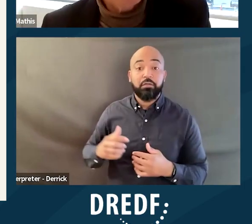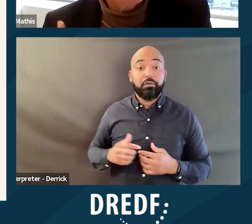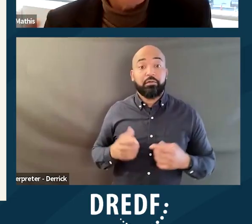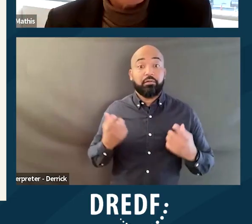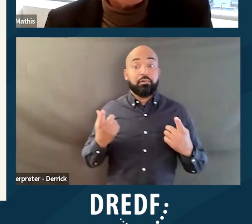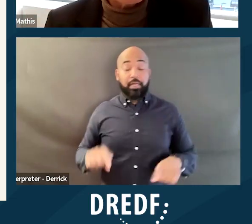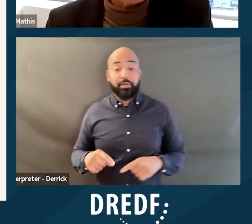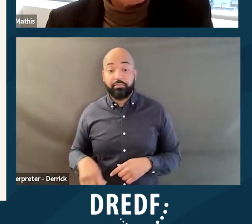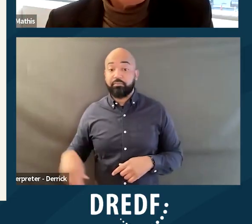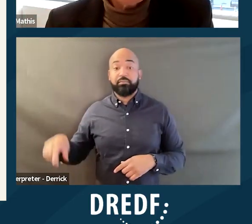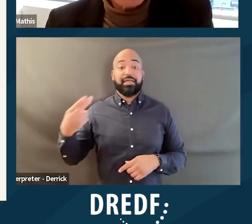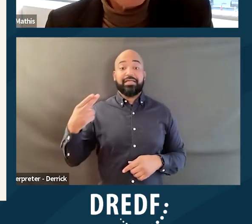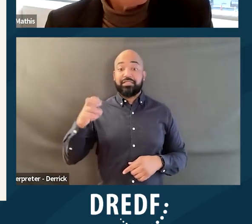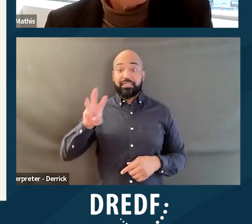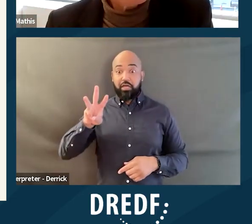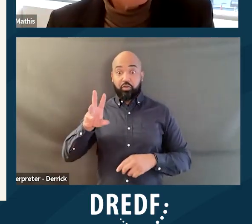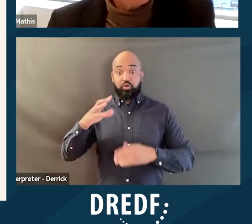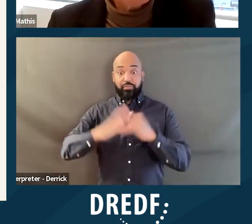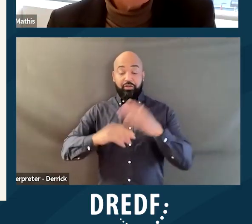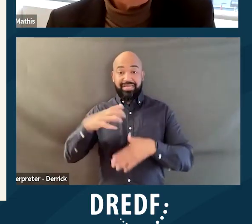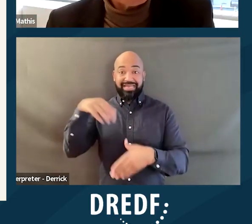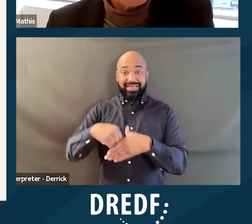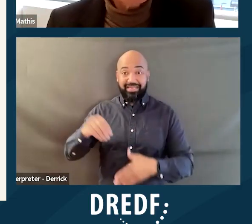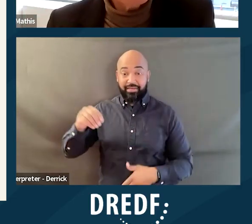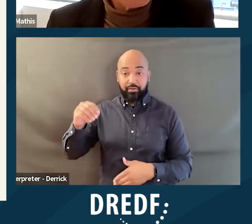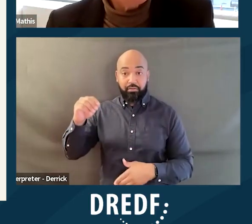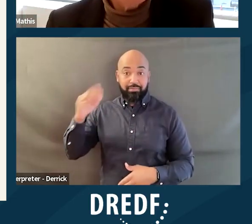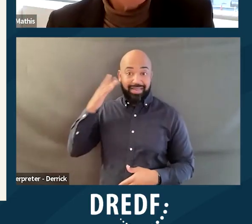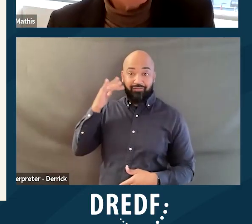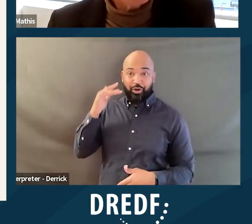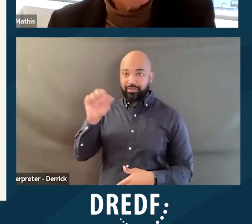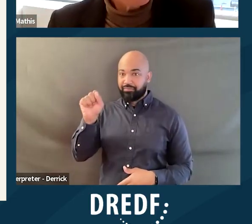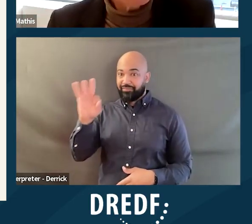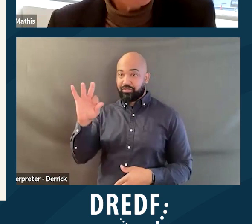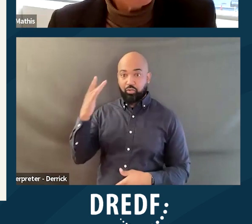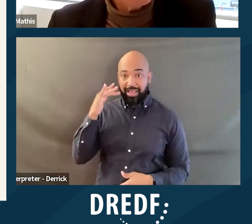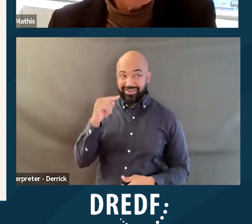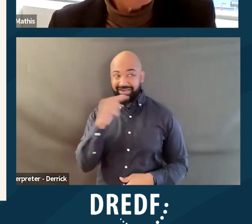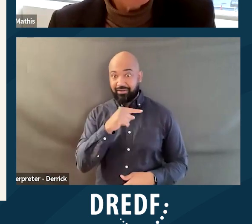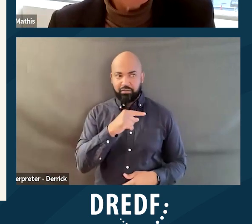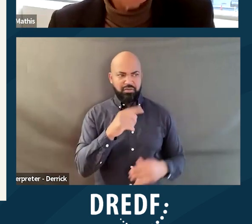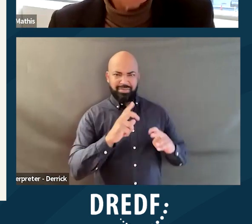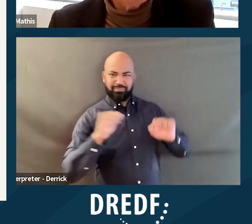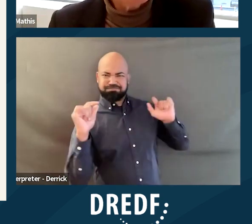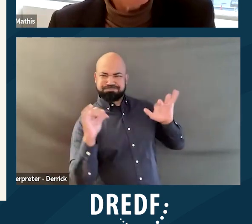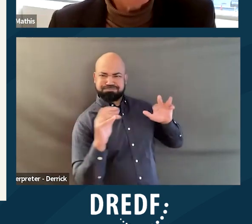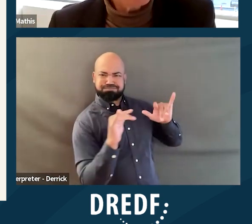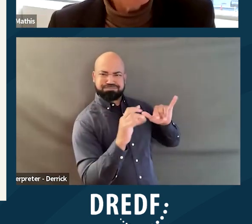And so there were protests, including an occupation of the HEW Building in San